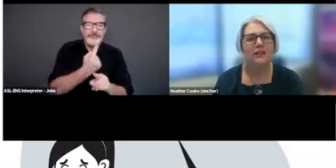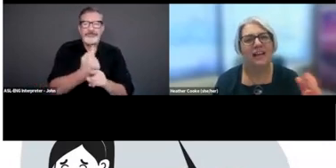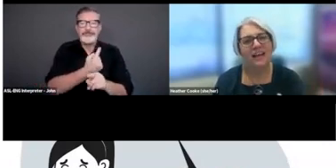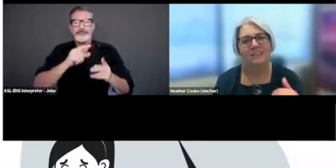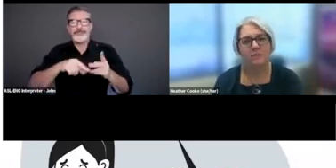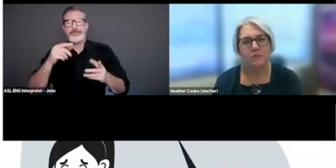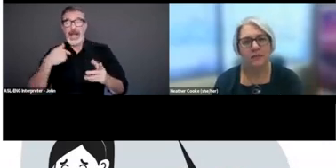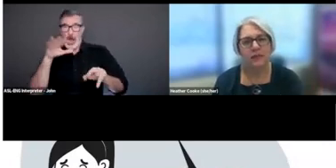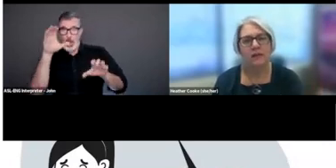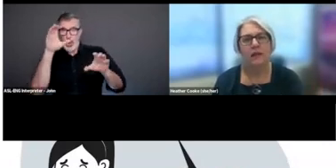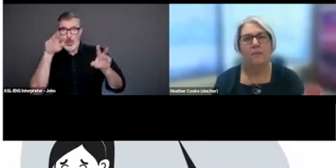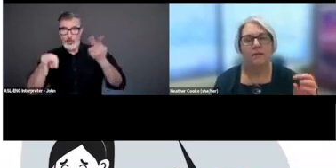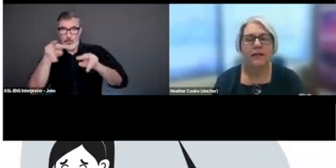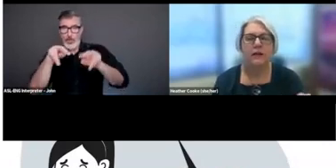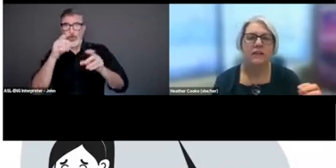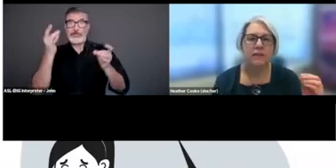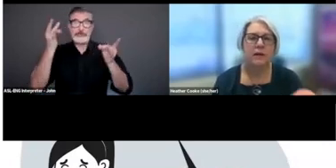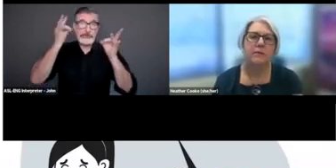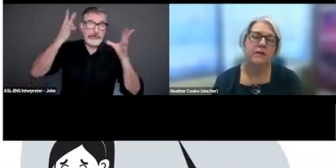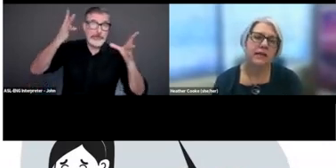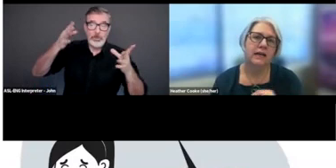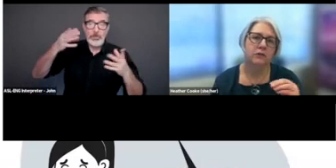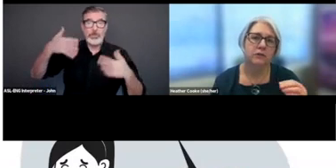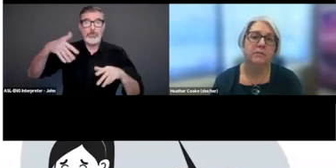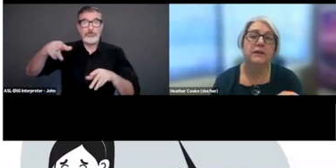bullying that the care staff primarily encountered here,